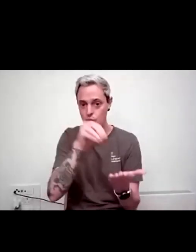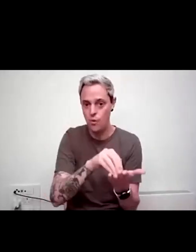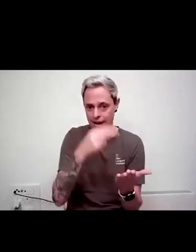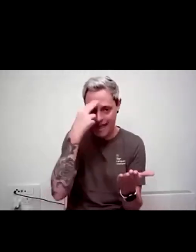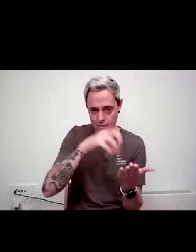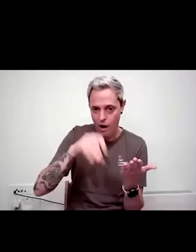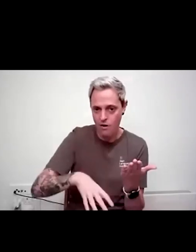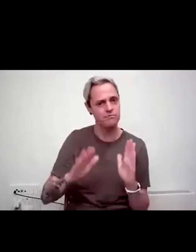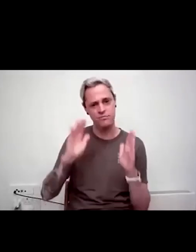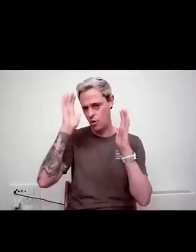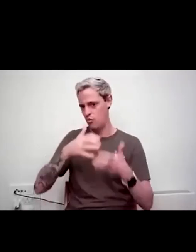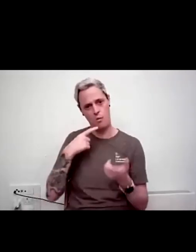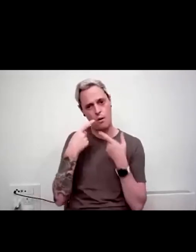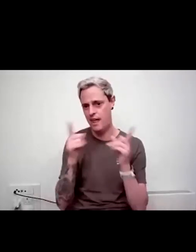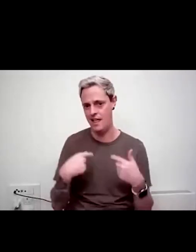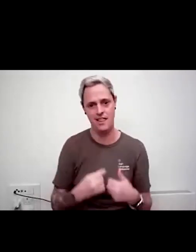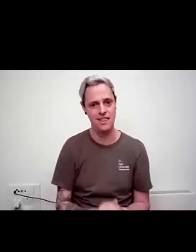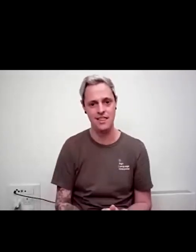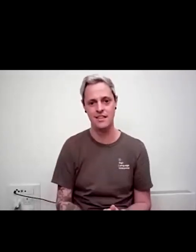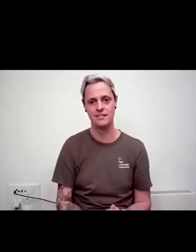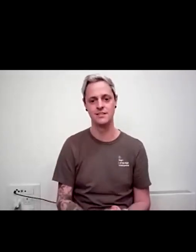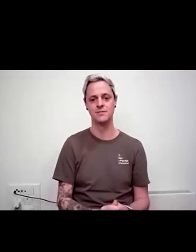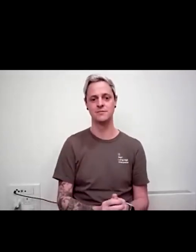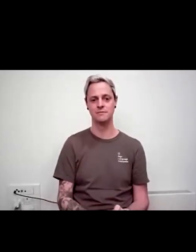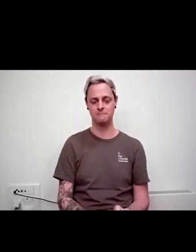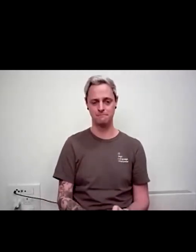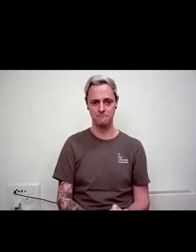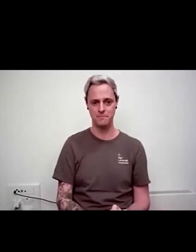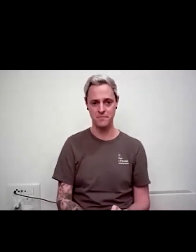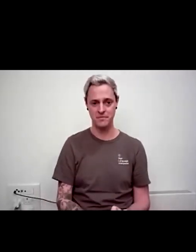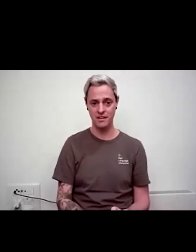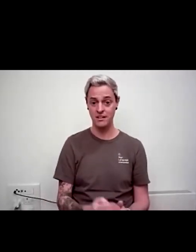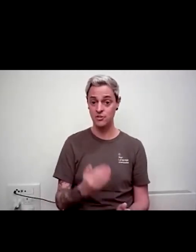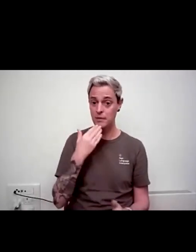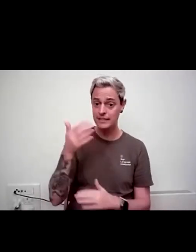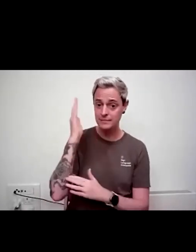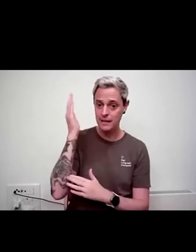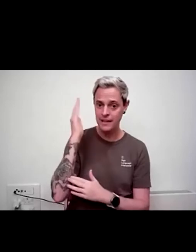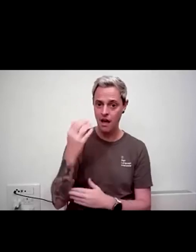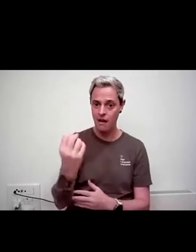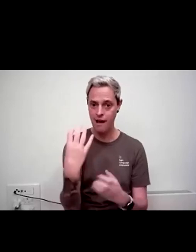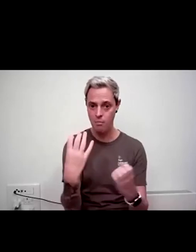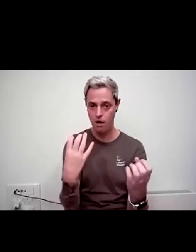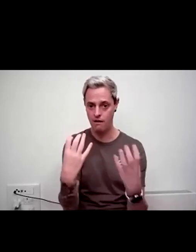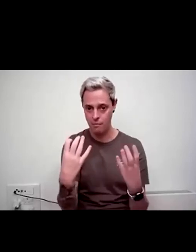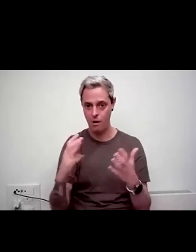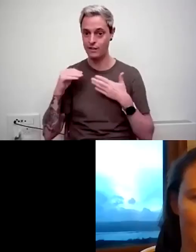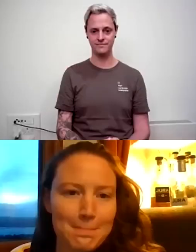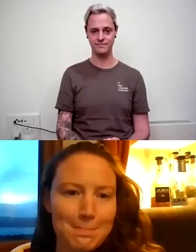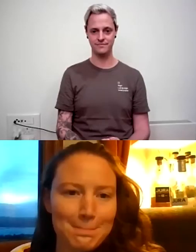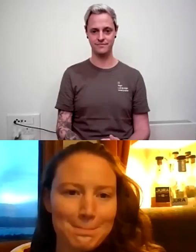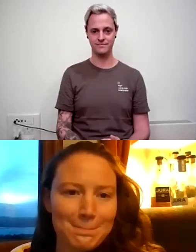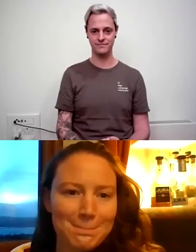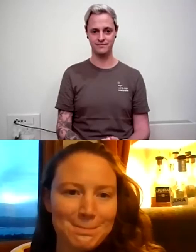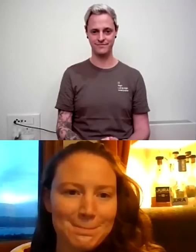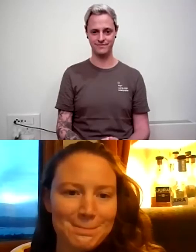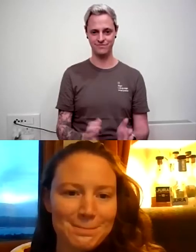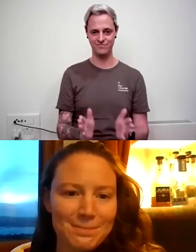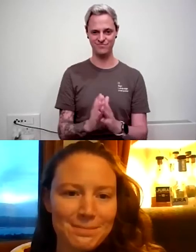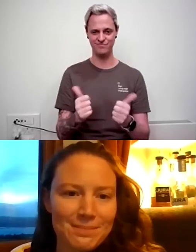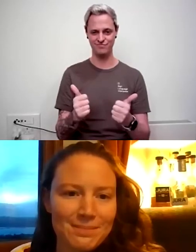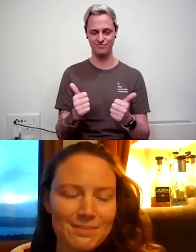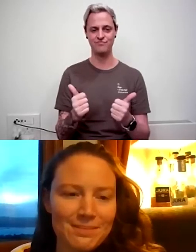So if I could ask our speakers to switch their cameras on so I can introduce them both.